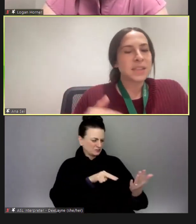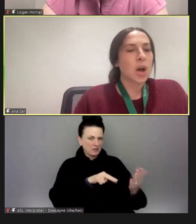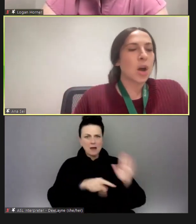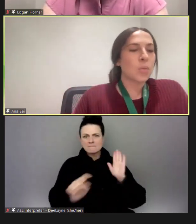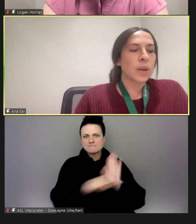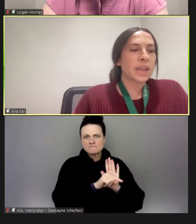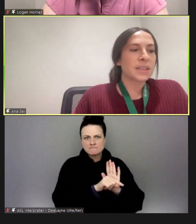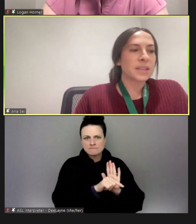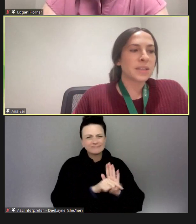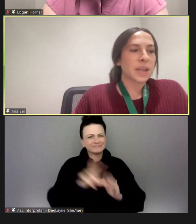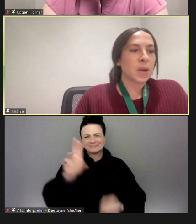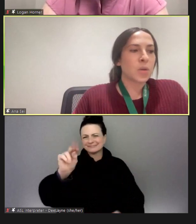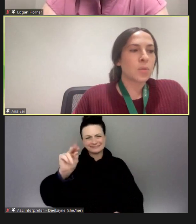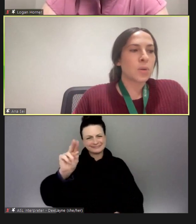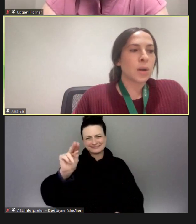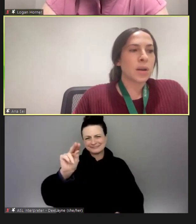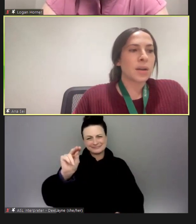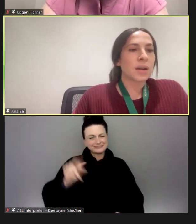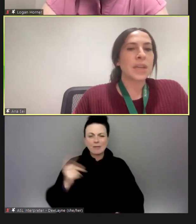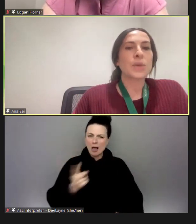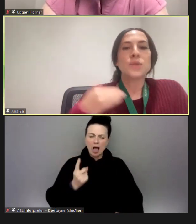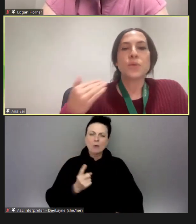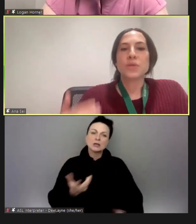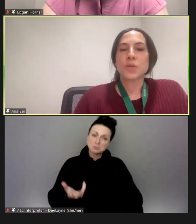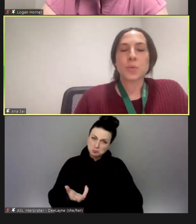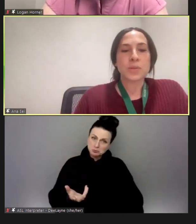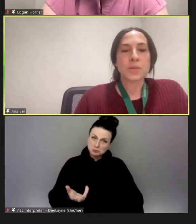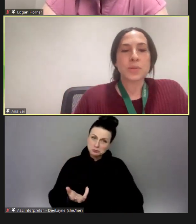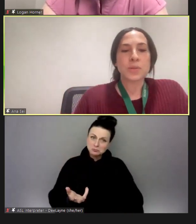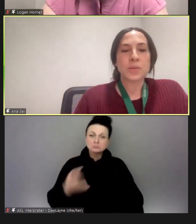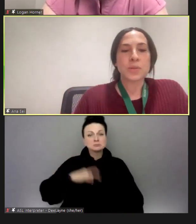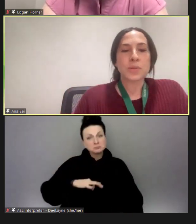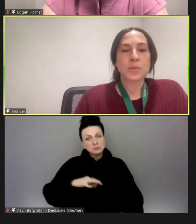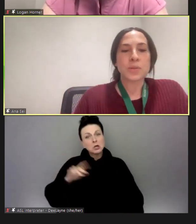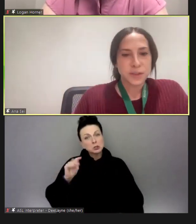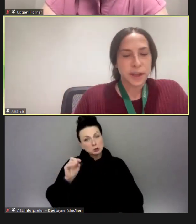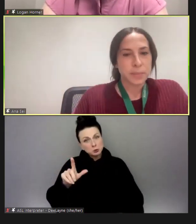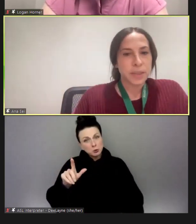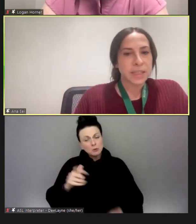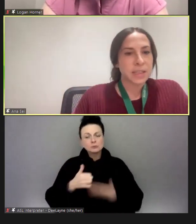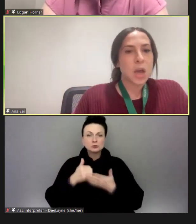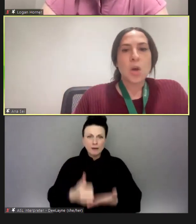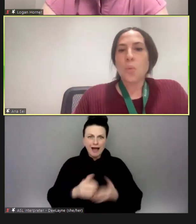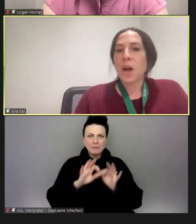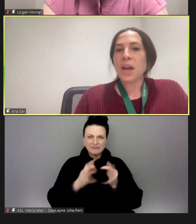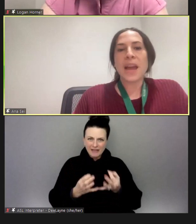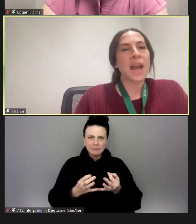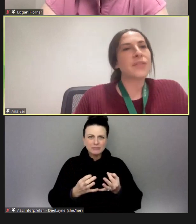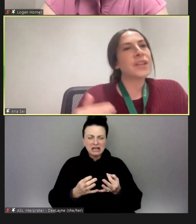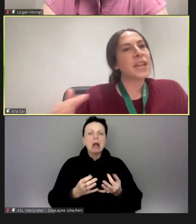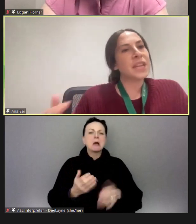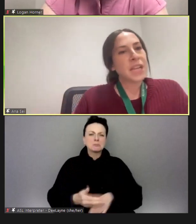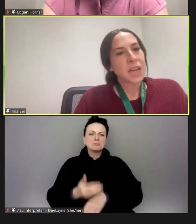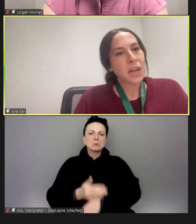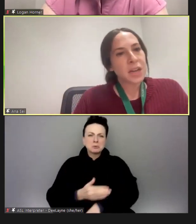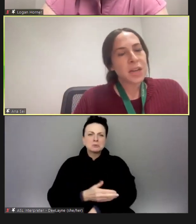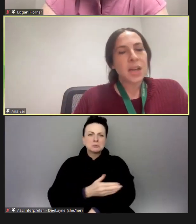always you know uh a useful tool to just